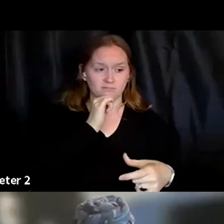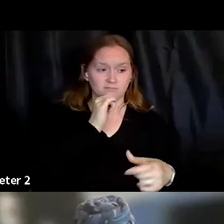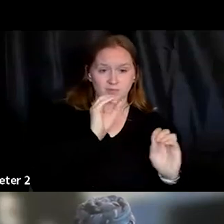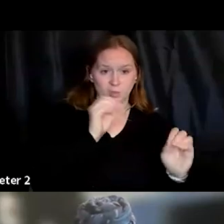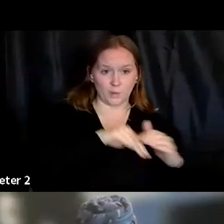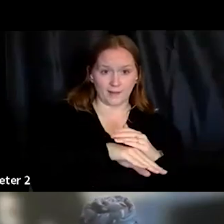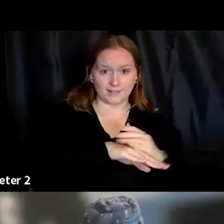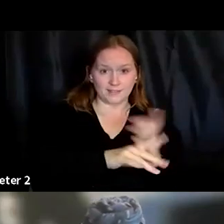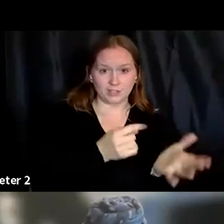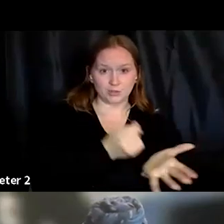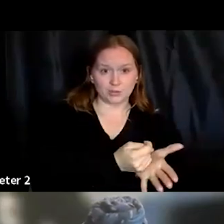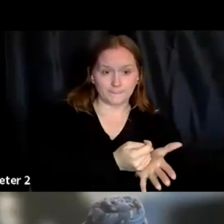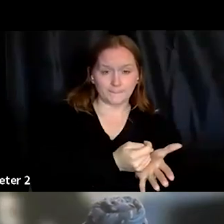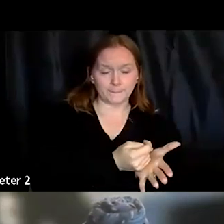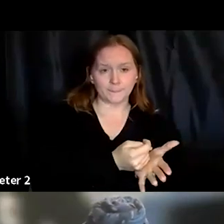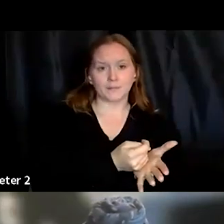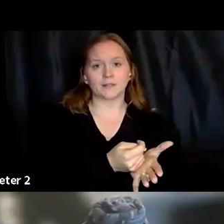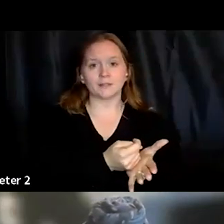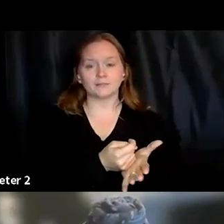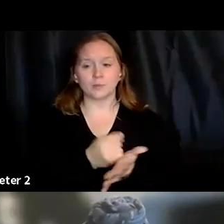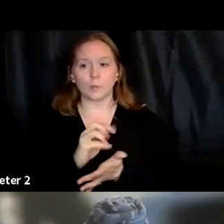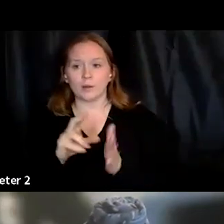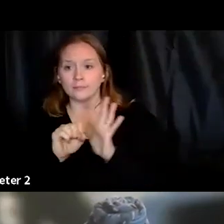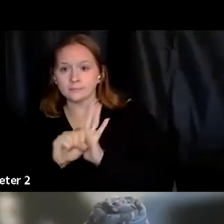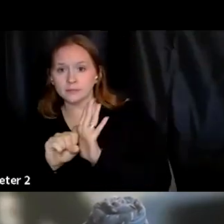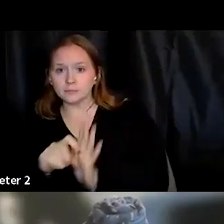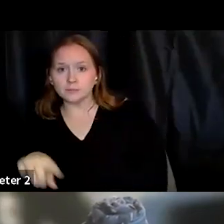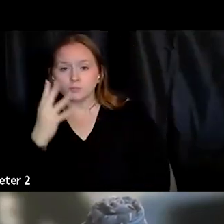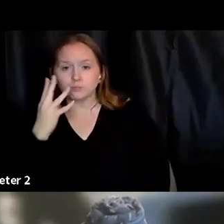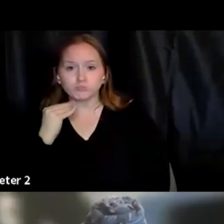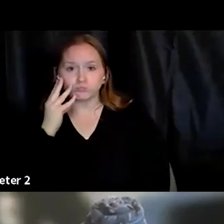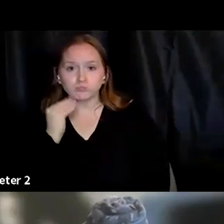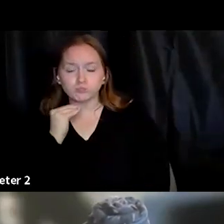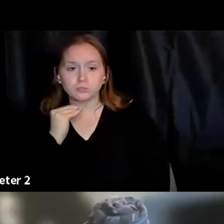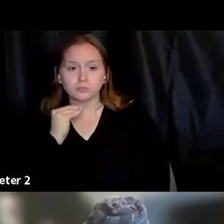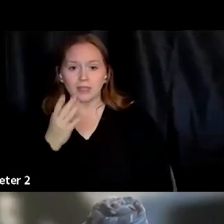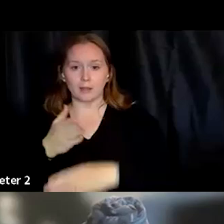or the symptoms they were experiencing are what prevented them from trusting